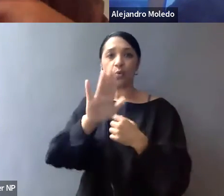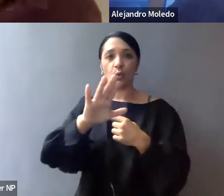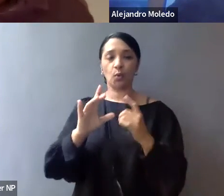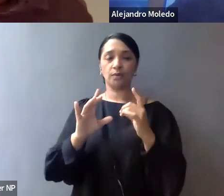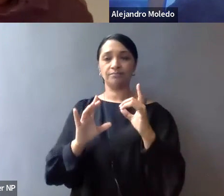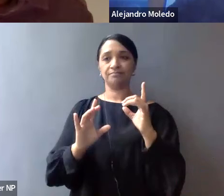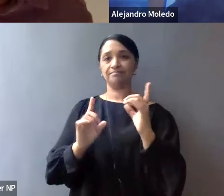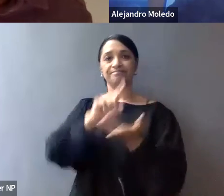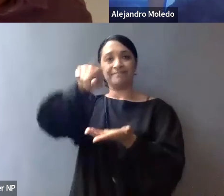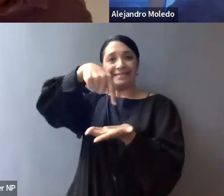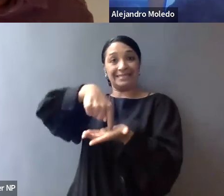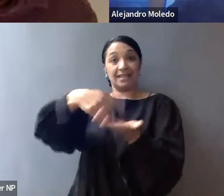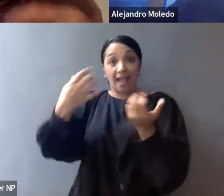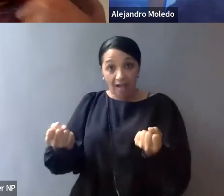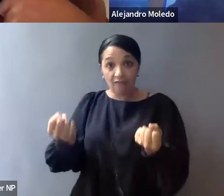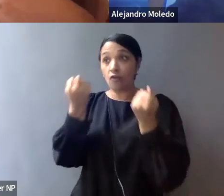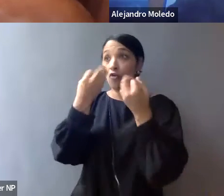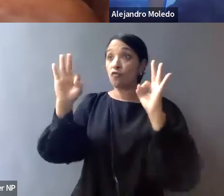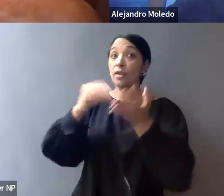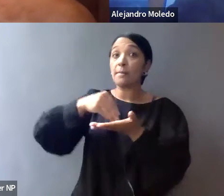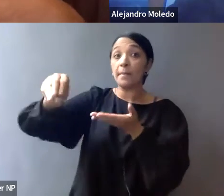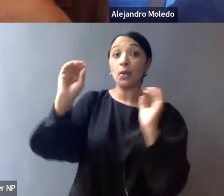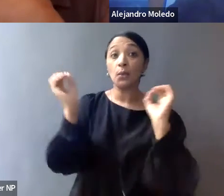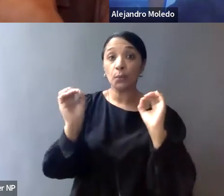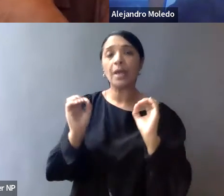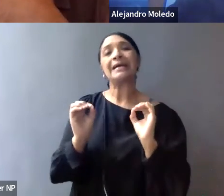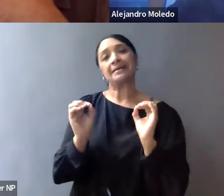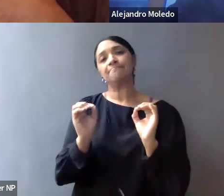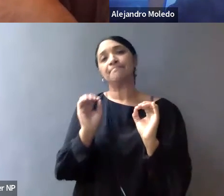provides free transport and community.